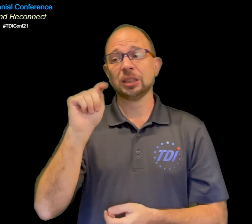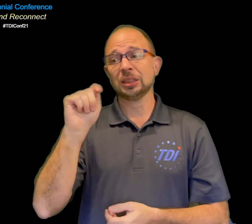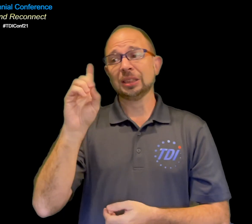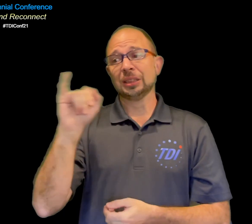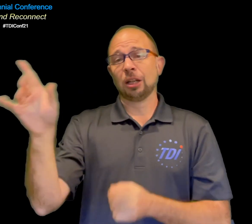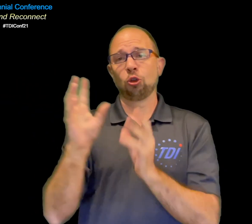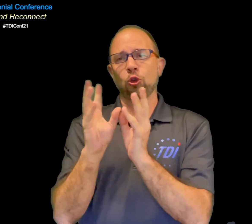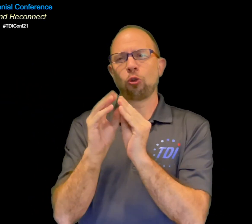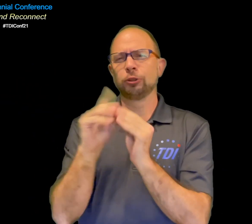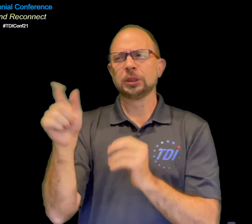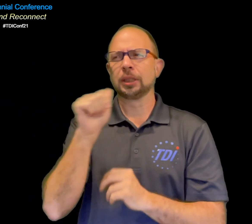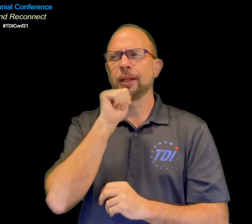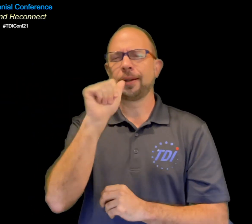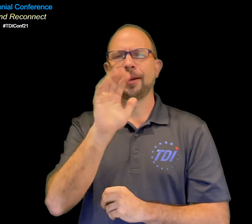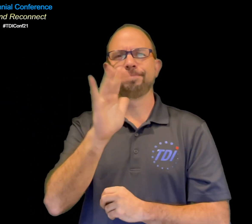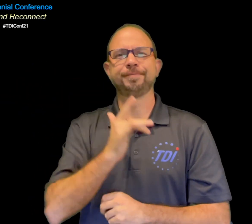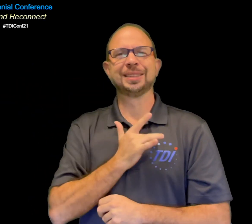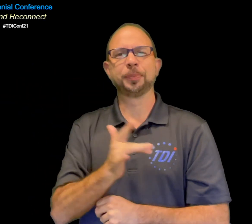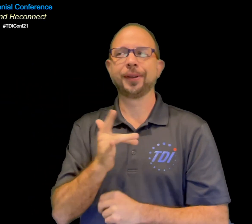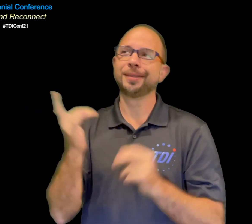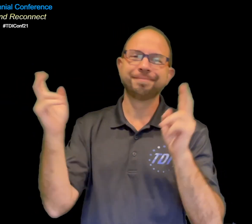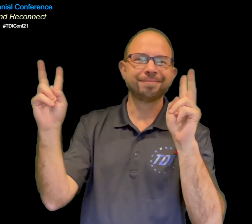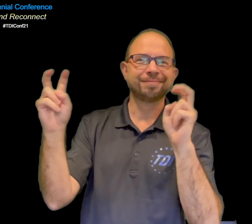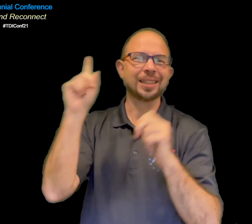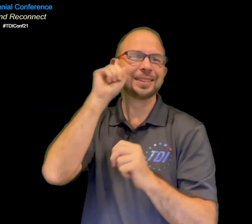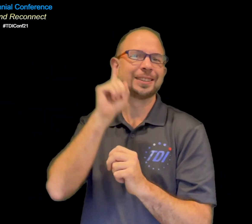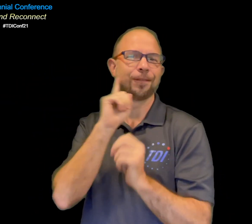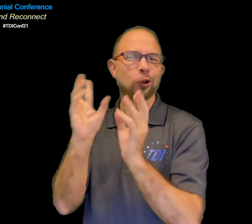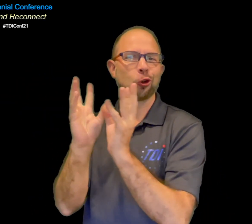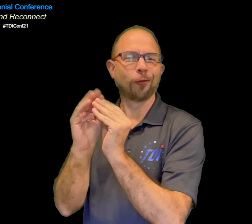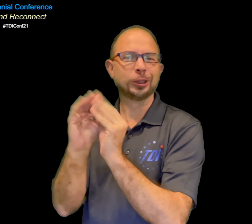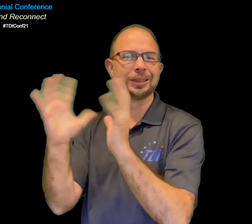TDI’s conferences are not your typical “deaf conferences”.